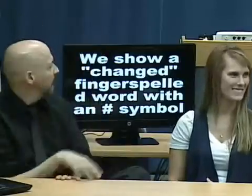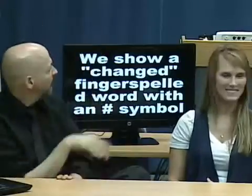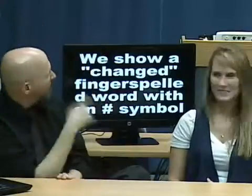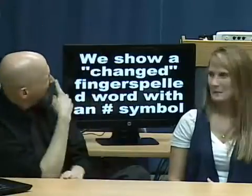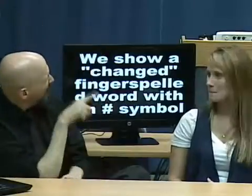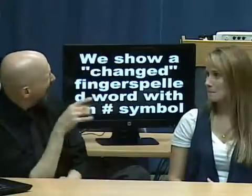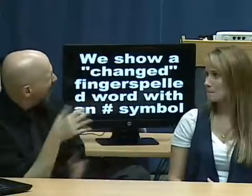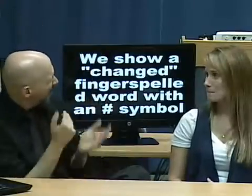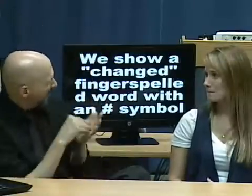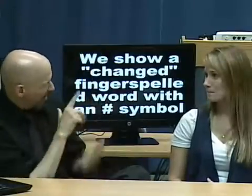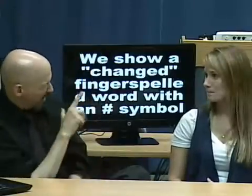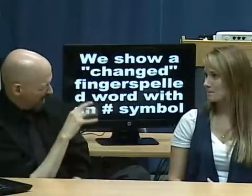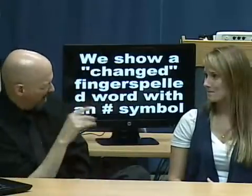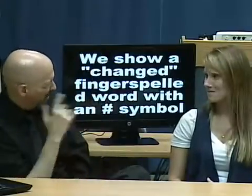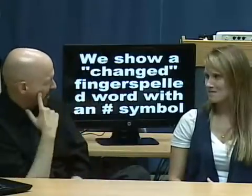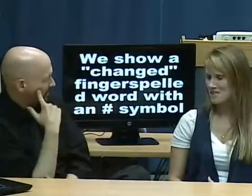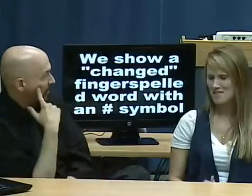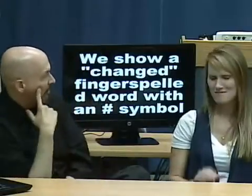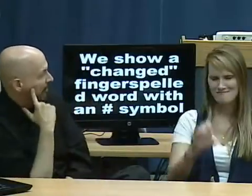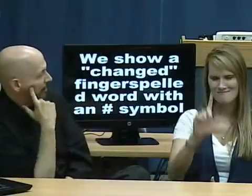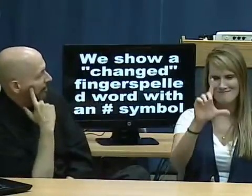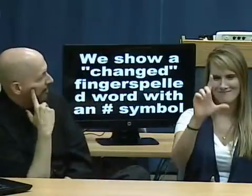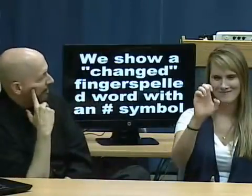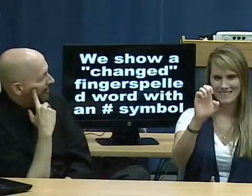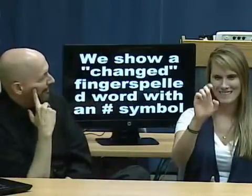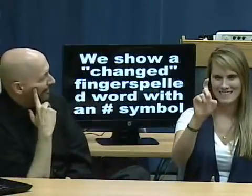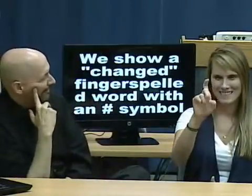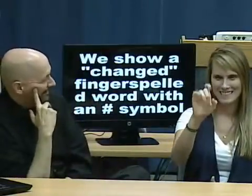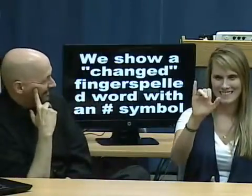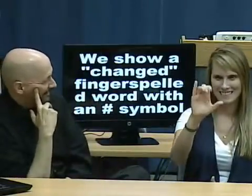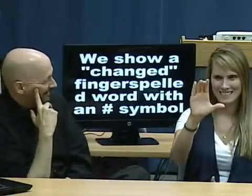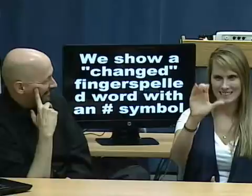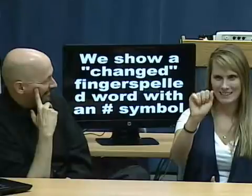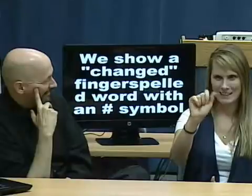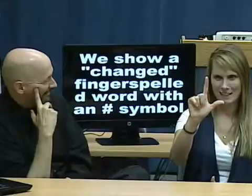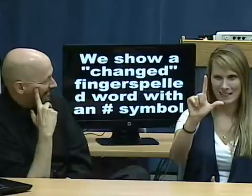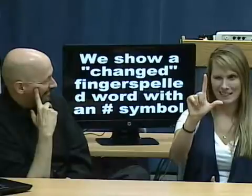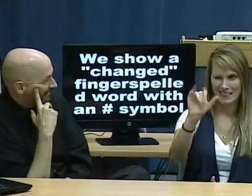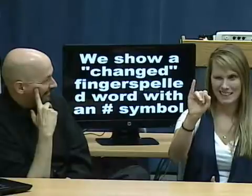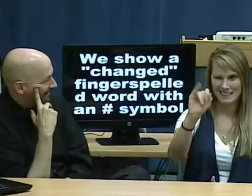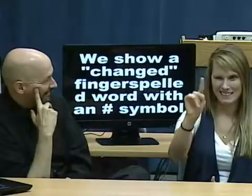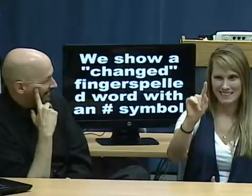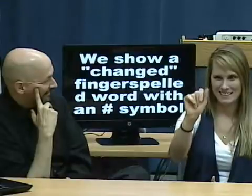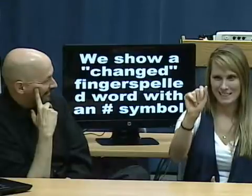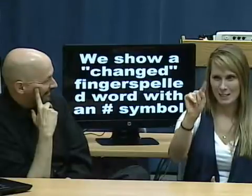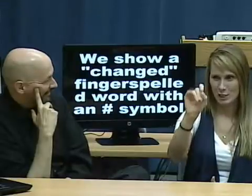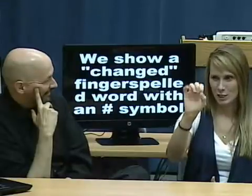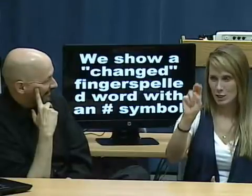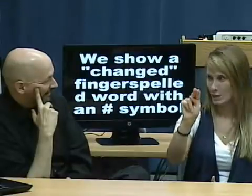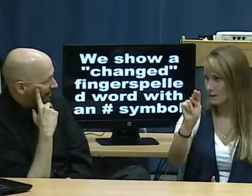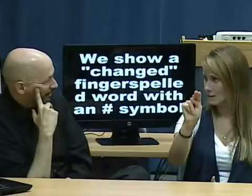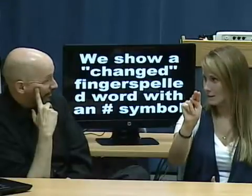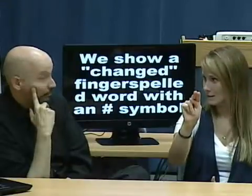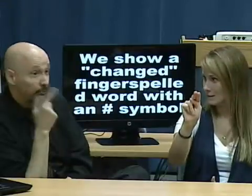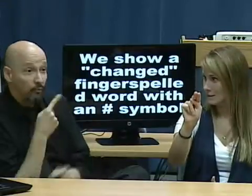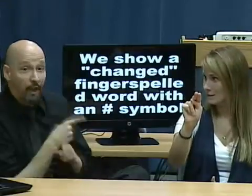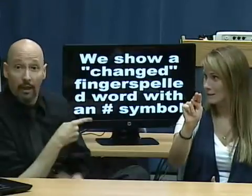Would you mind fingerspelling that word again? L-E-X-I-C-A-L-I-Z-A-T-I-O-N...?